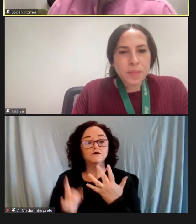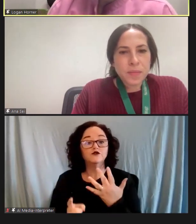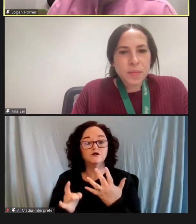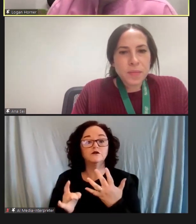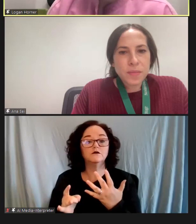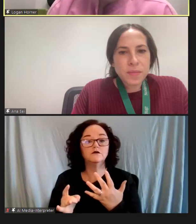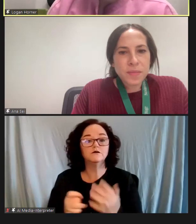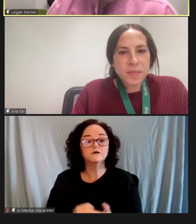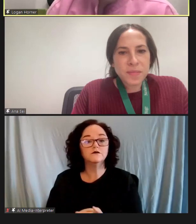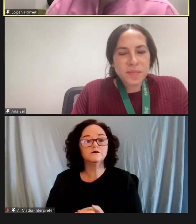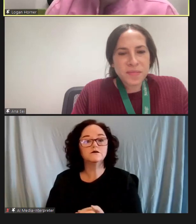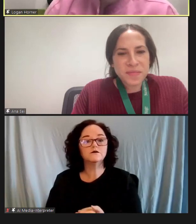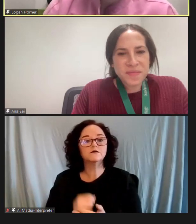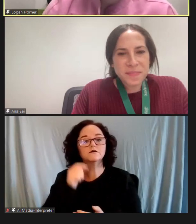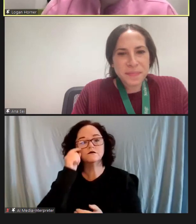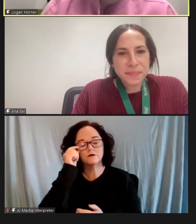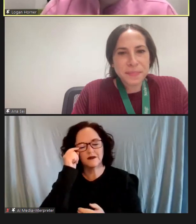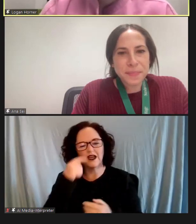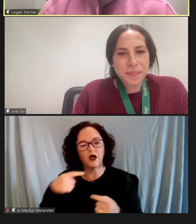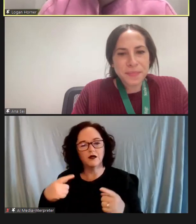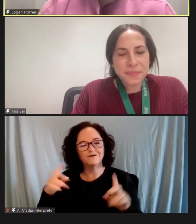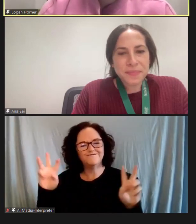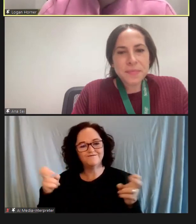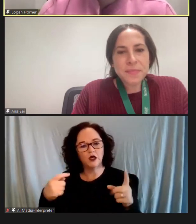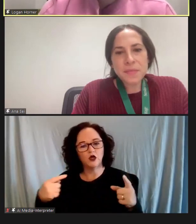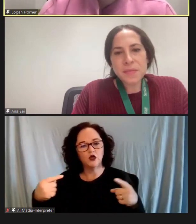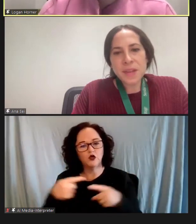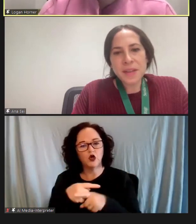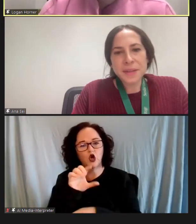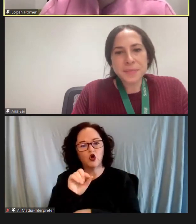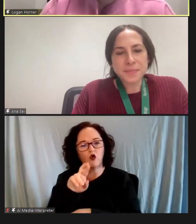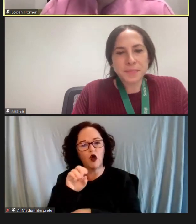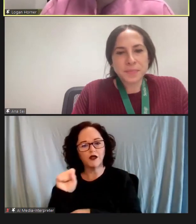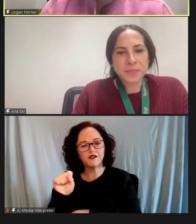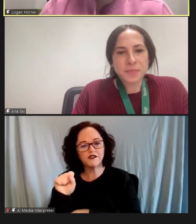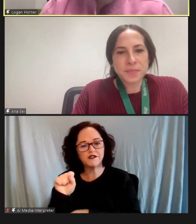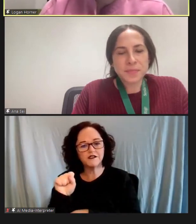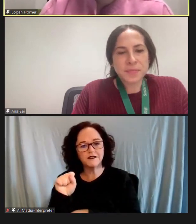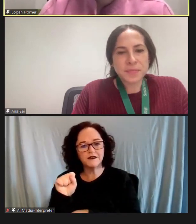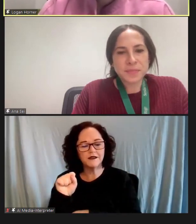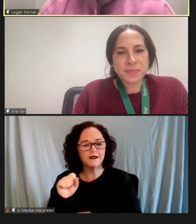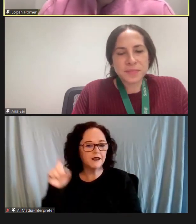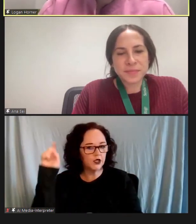honest with you for cros hearing aids